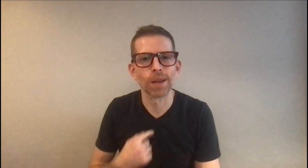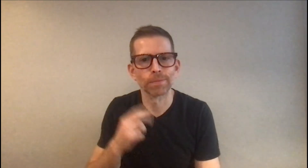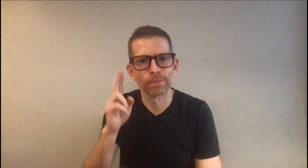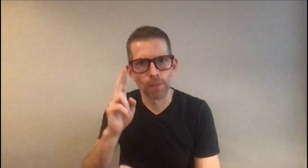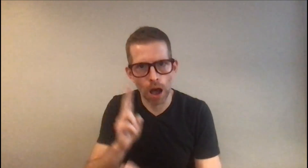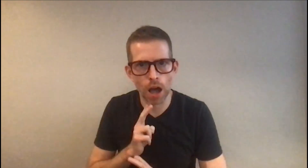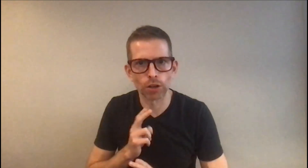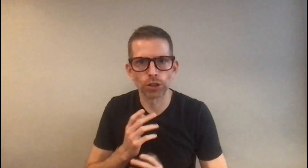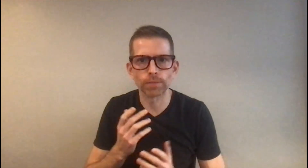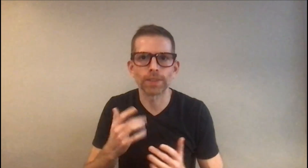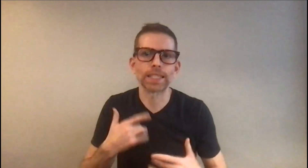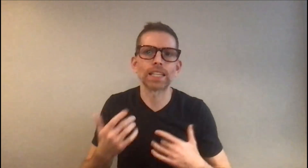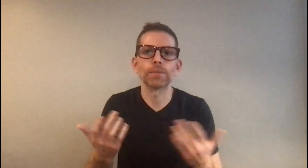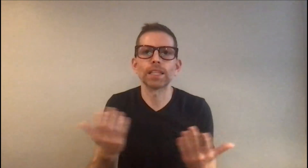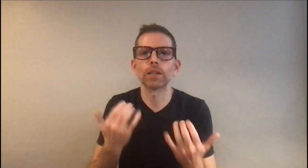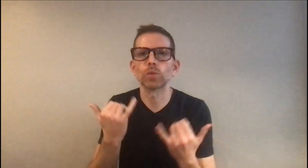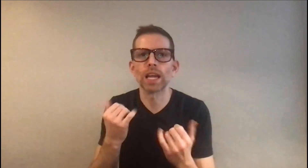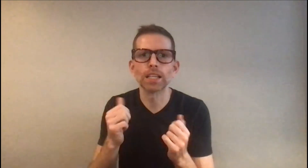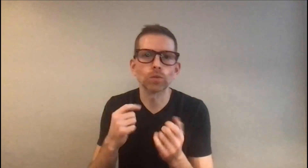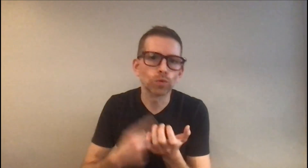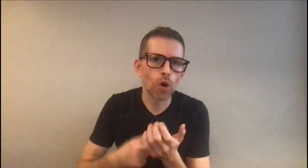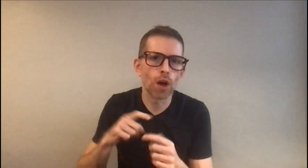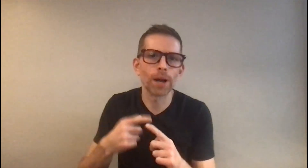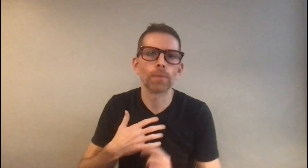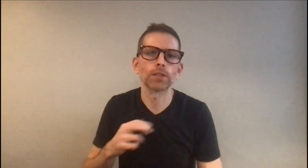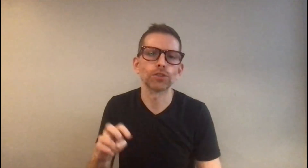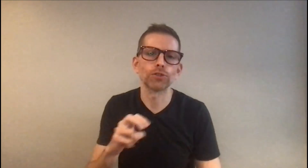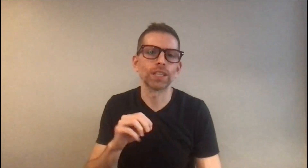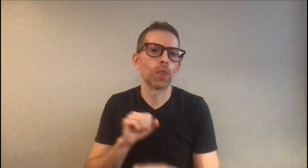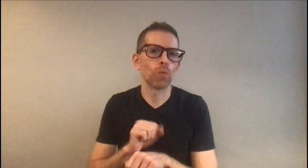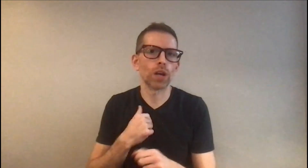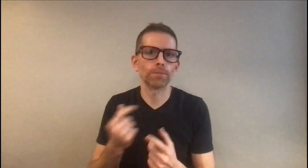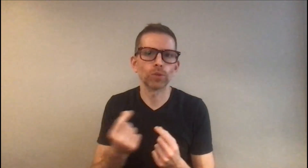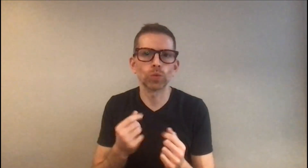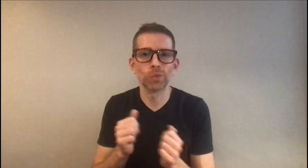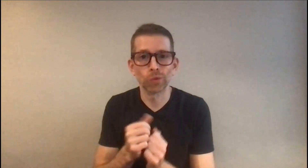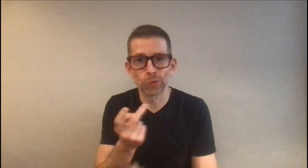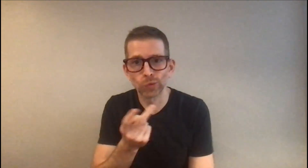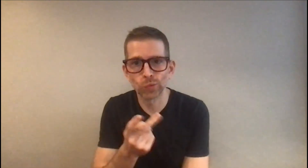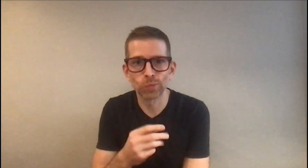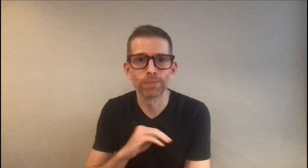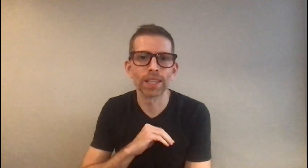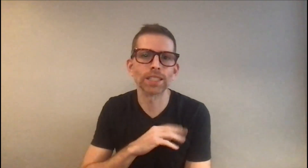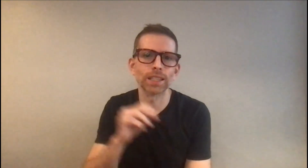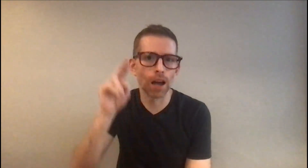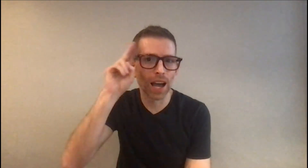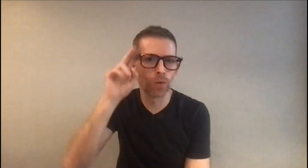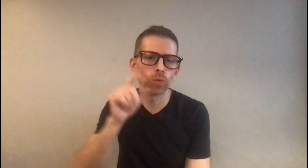I'm honored to be a part of the panel today. I'm so excited to talk about my journey and the work I've been doing with both you and Howard,